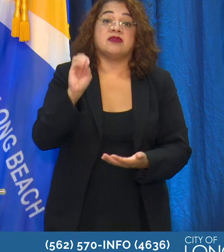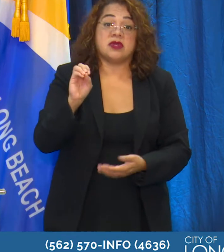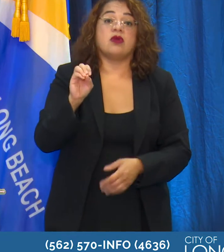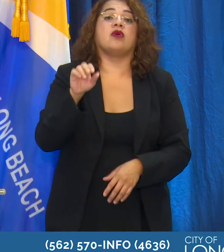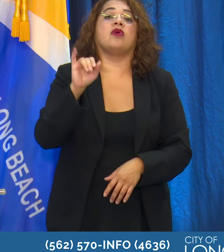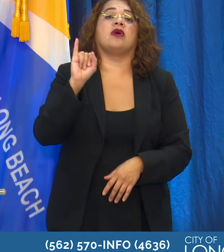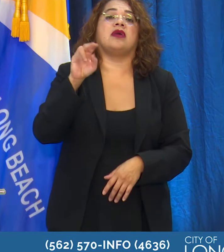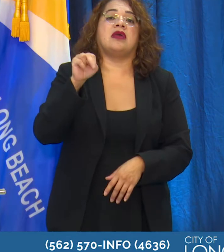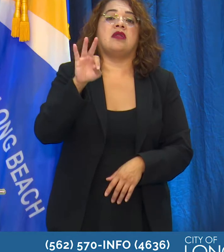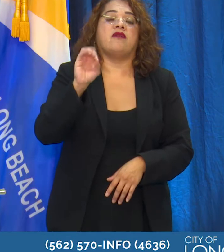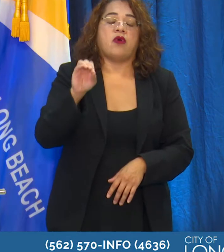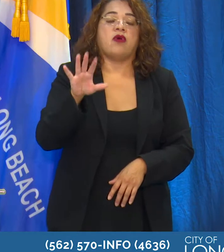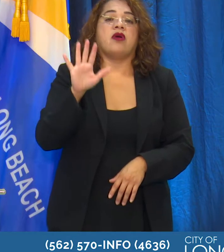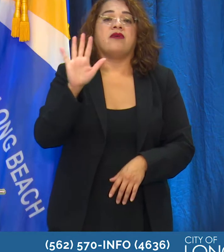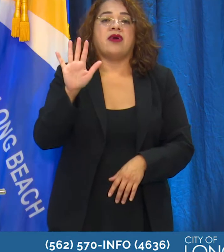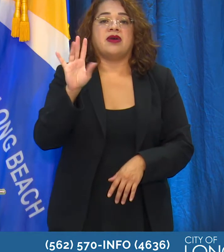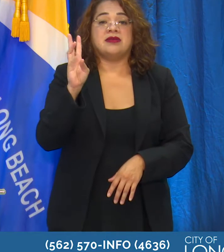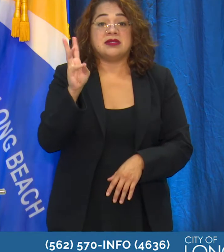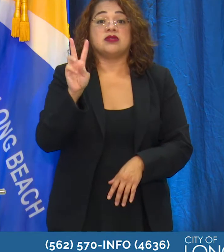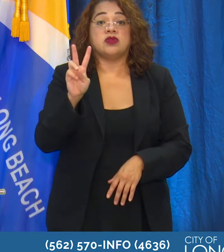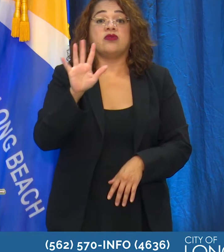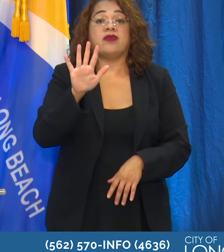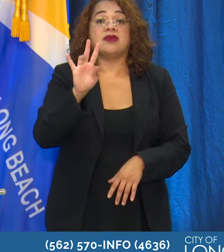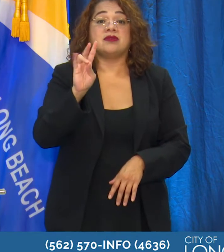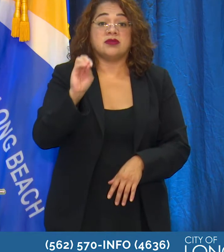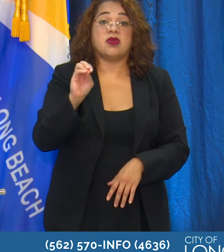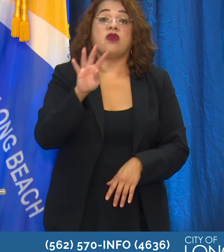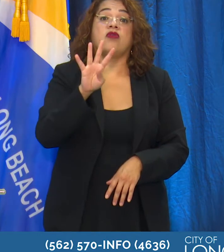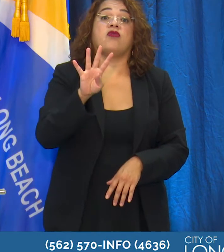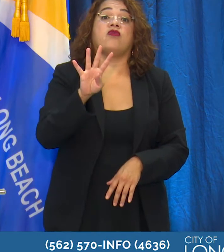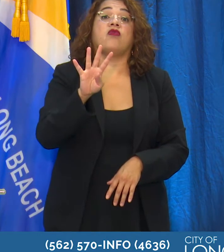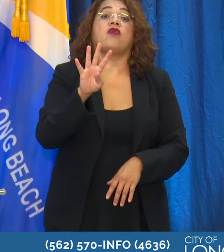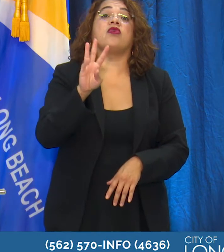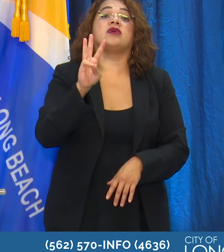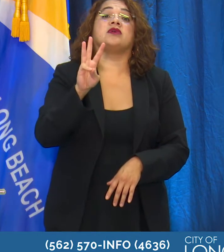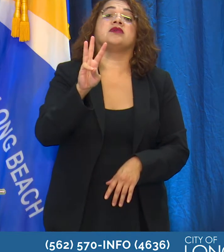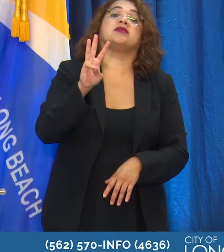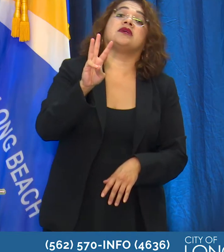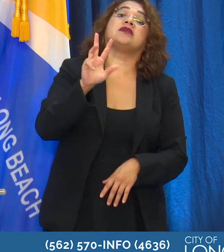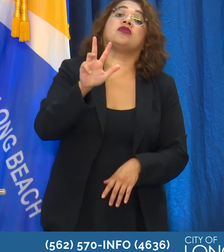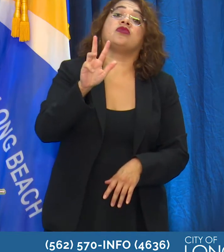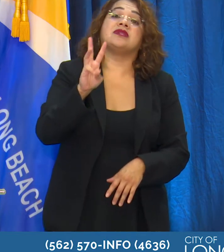or 562-570-4346.